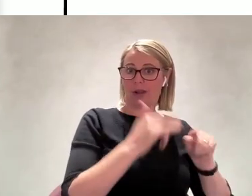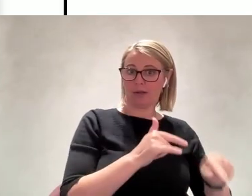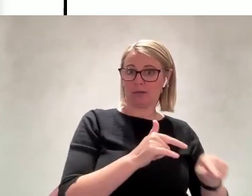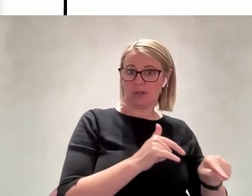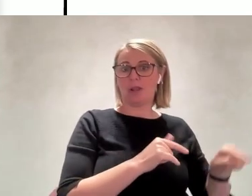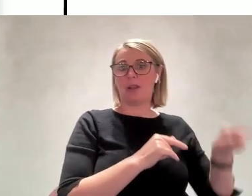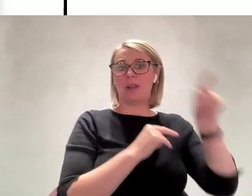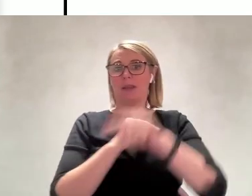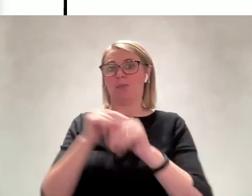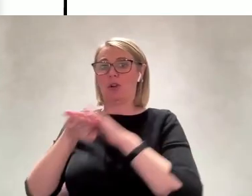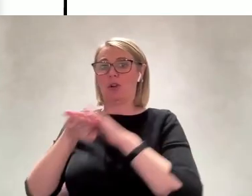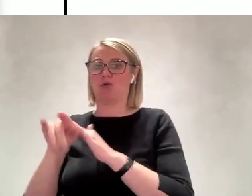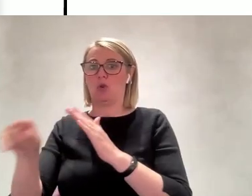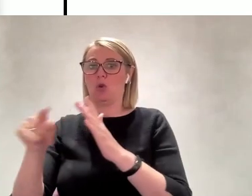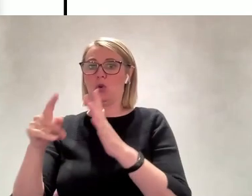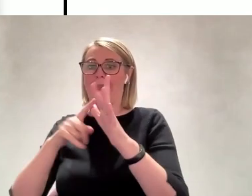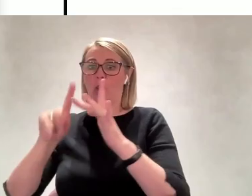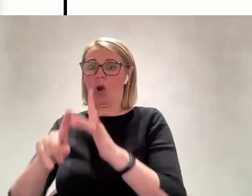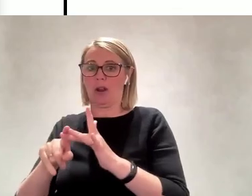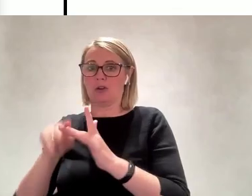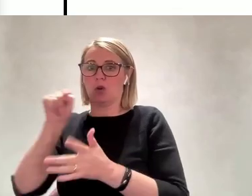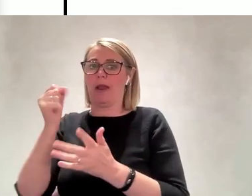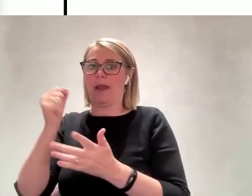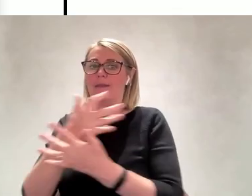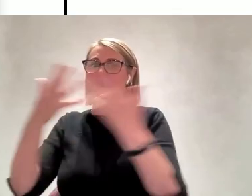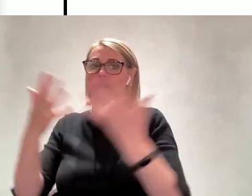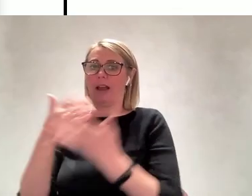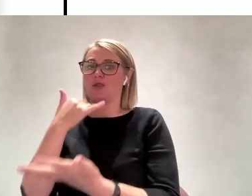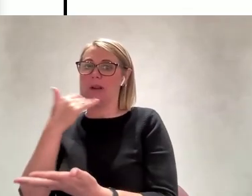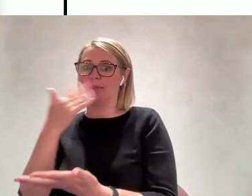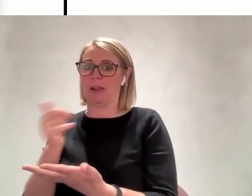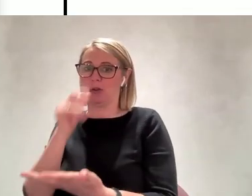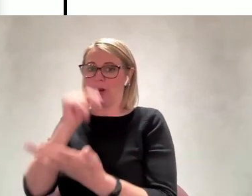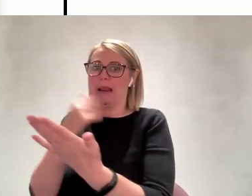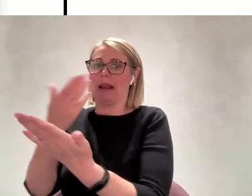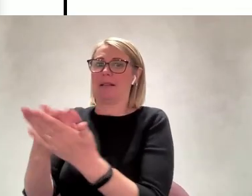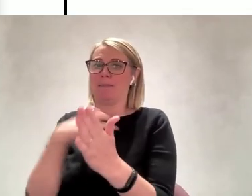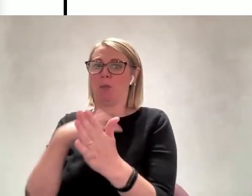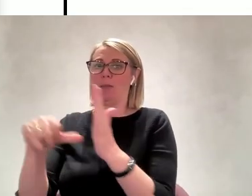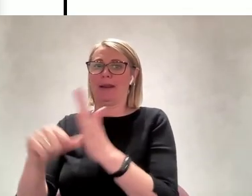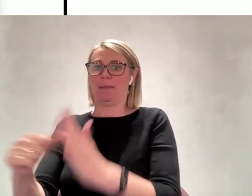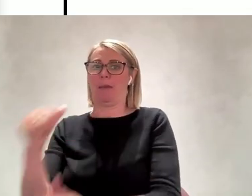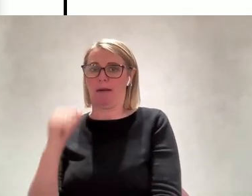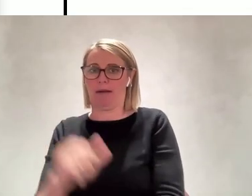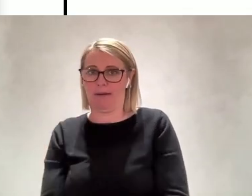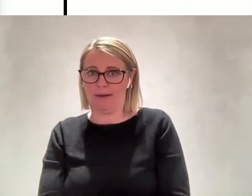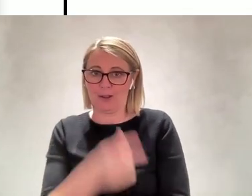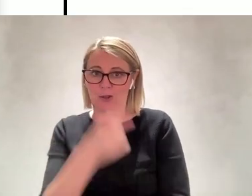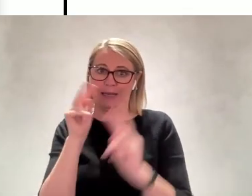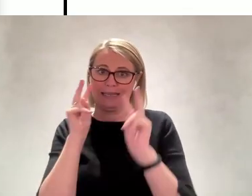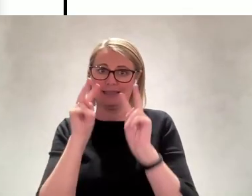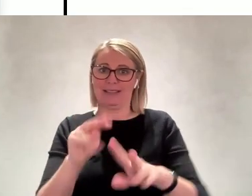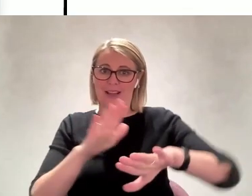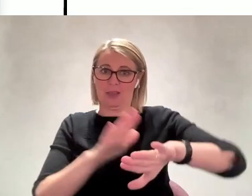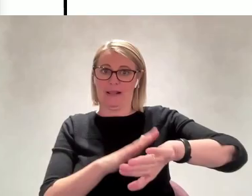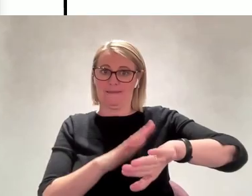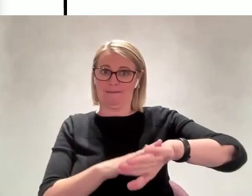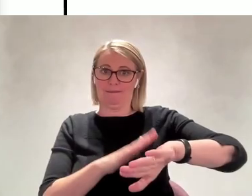And running that through an AI tool to make it have a larger value so you can obviously claim more money. And as you can see in the image, the one on the left,